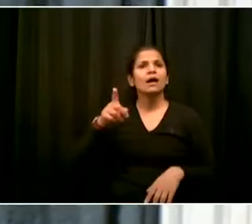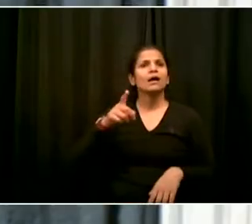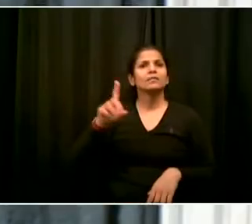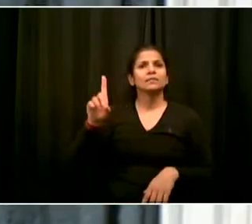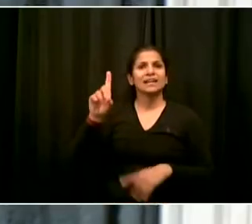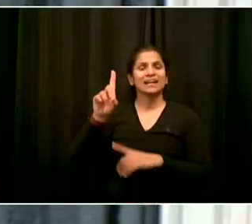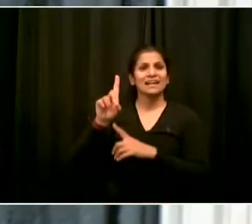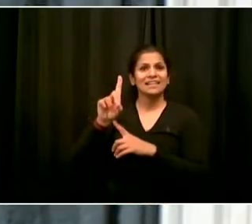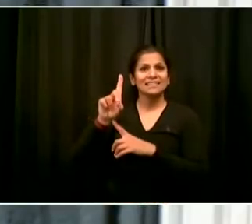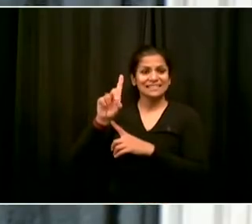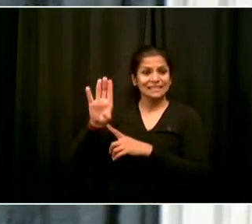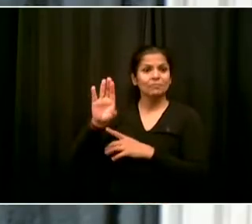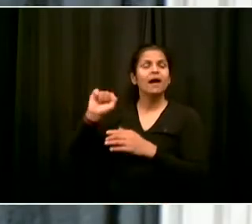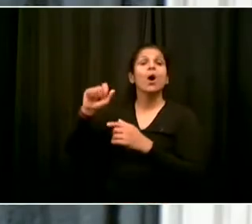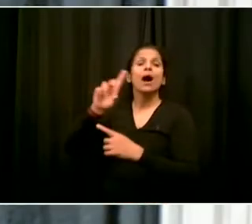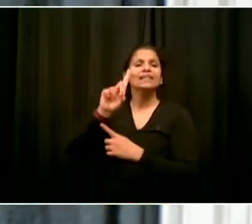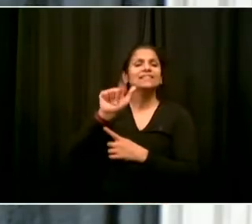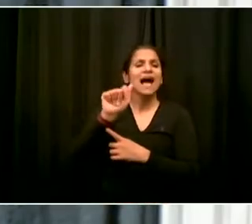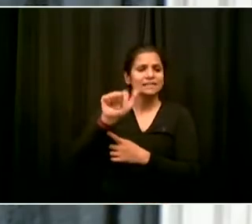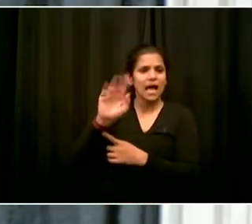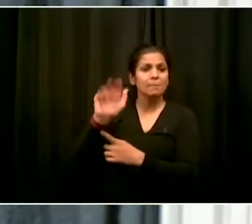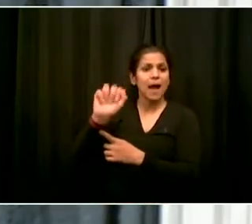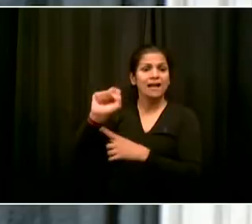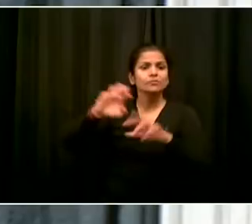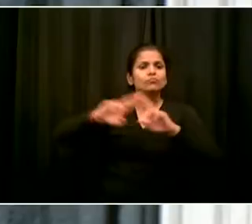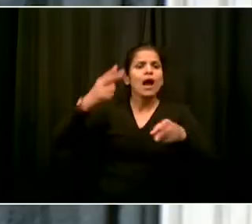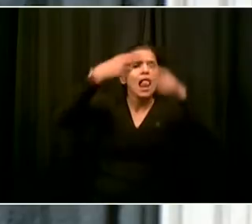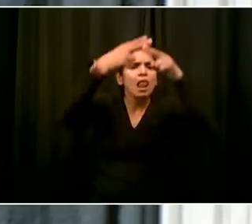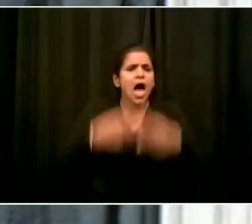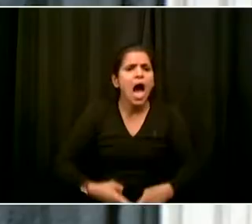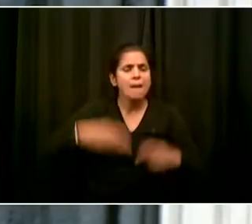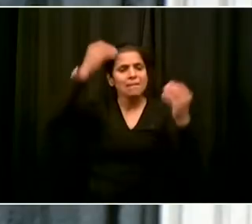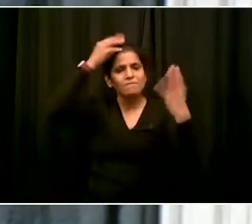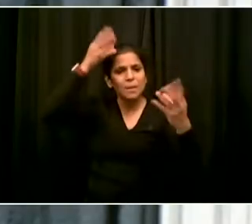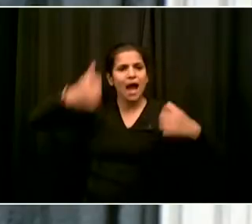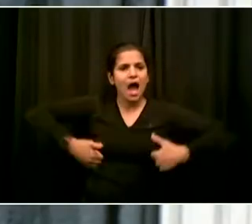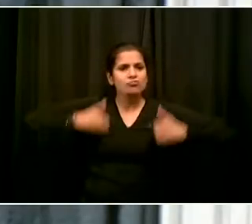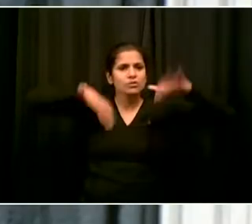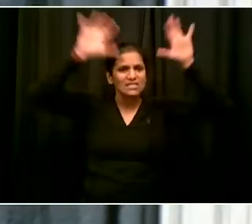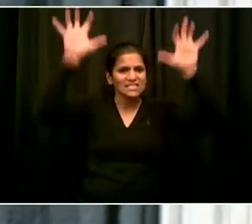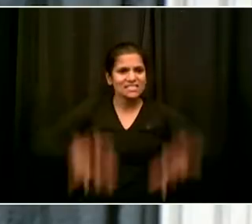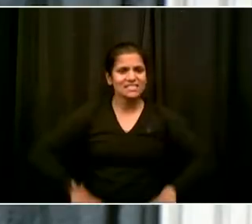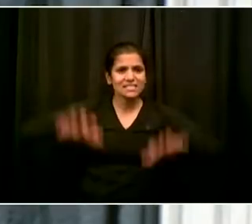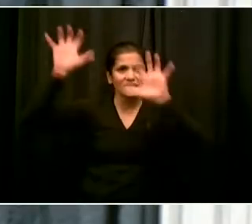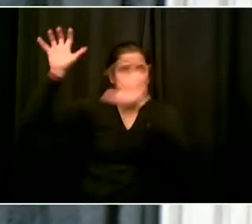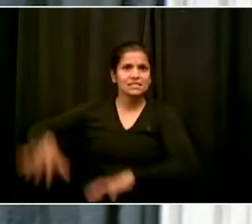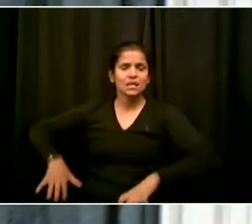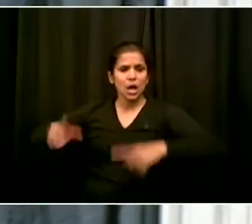WE WILL USE OUR CITY-WIDE IMMUNIZATION REGISTRY TO MONITOR ADMINISTRATION AND MAKE SURE